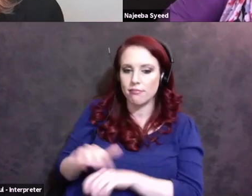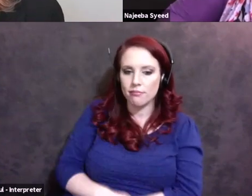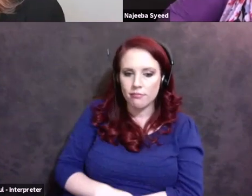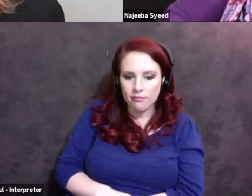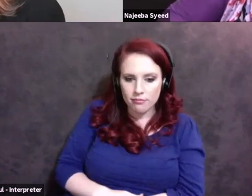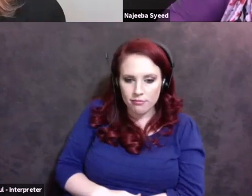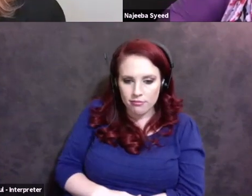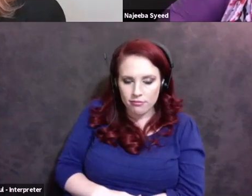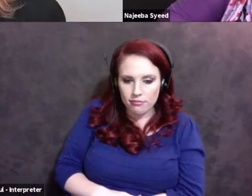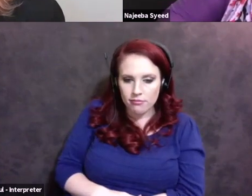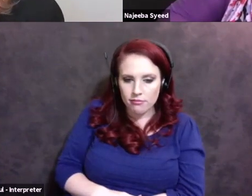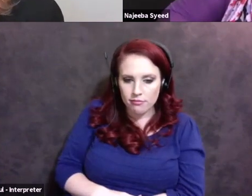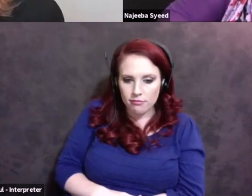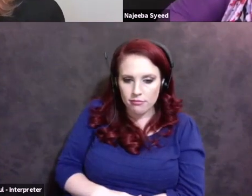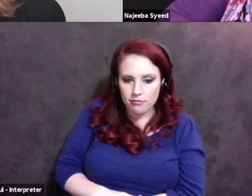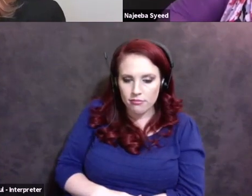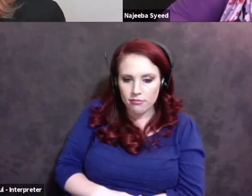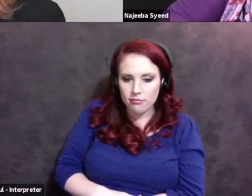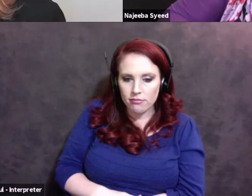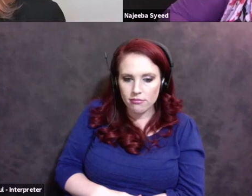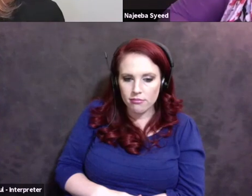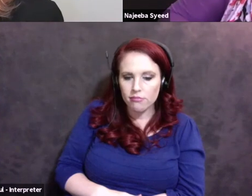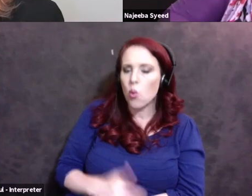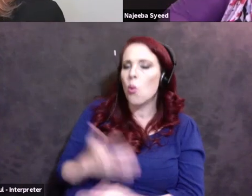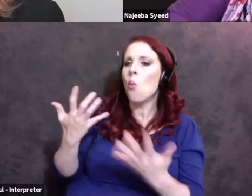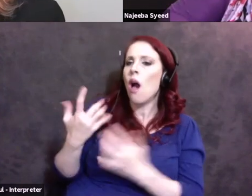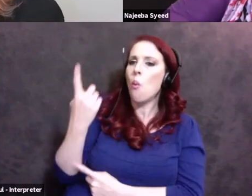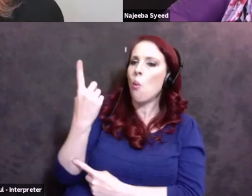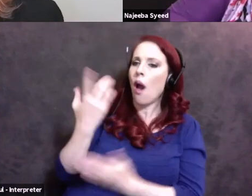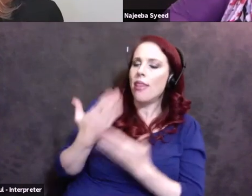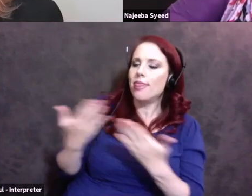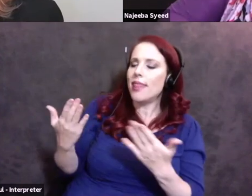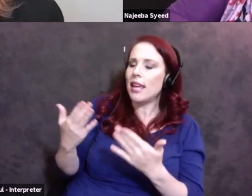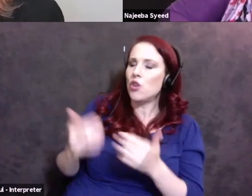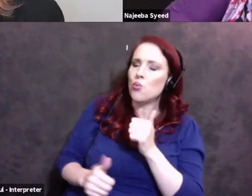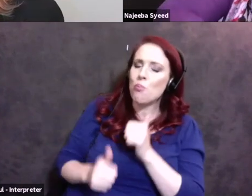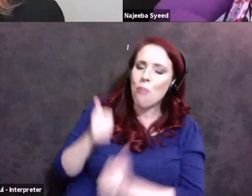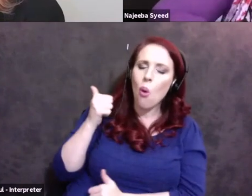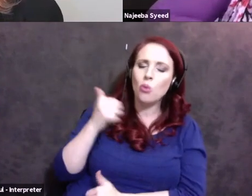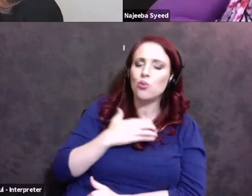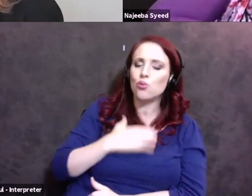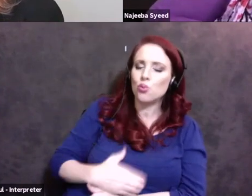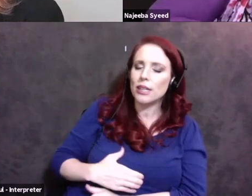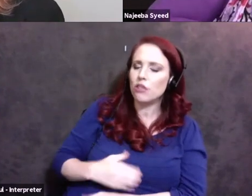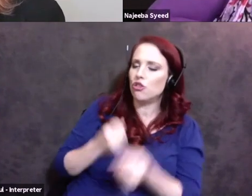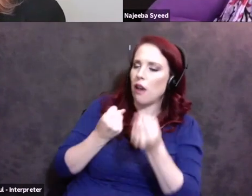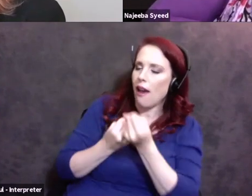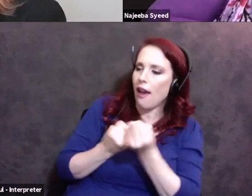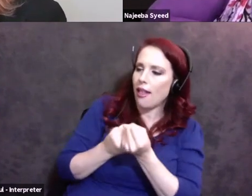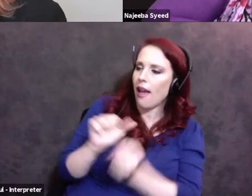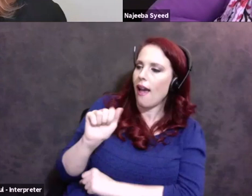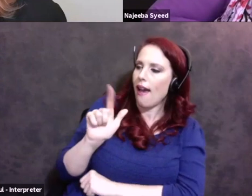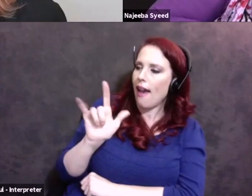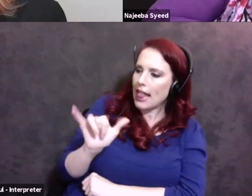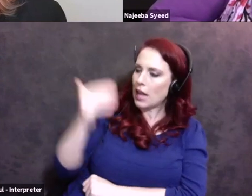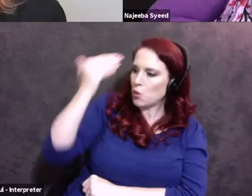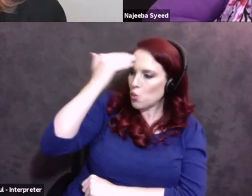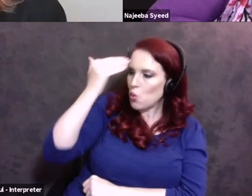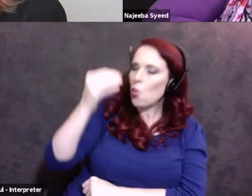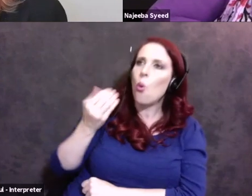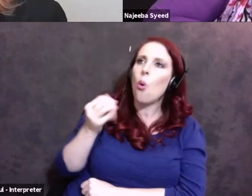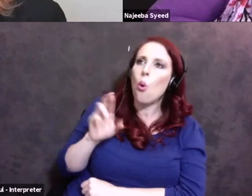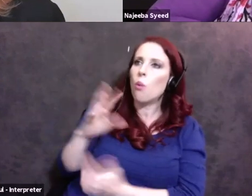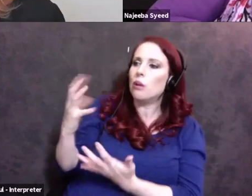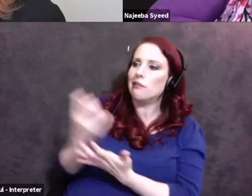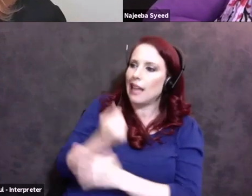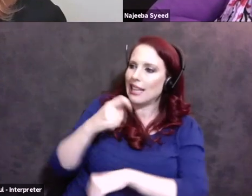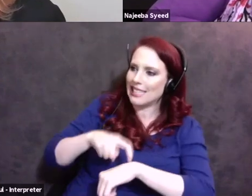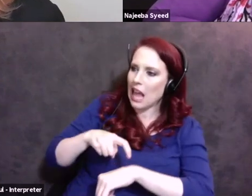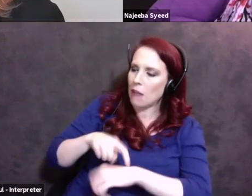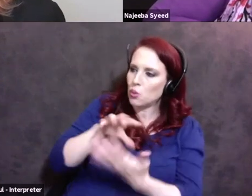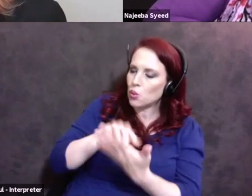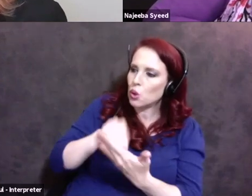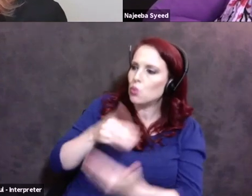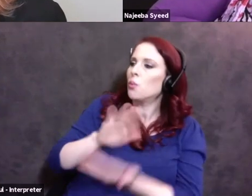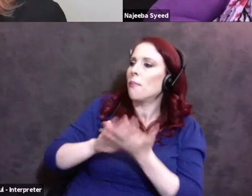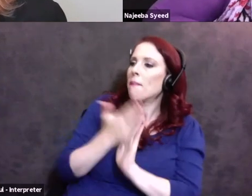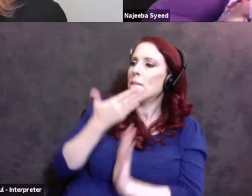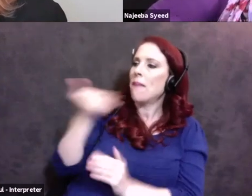What is one thing you most wish that allies knew or would take the time to learn?